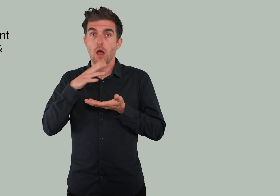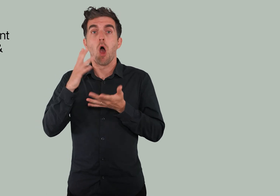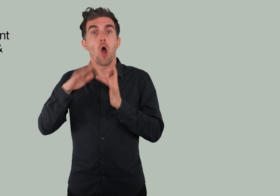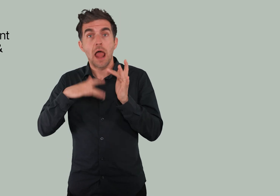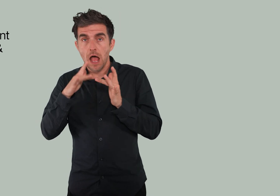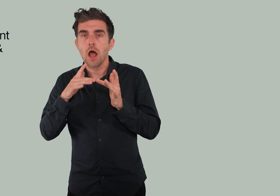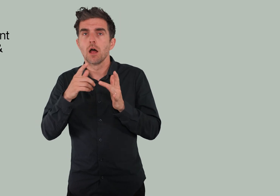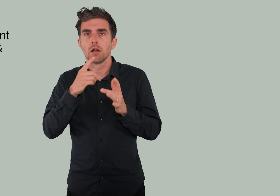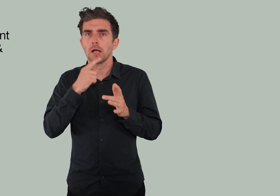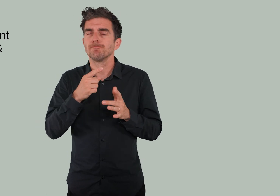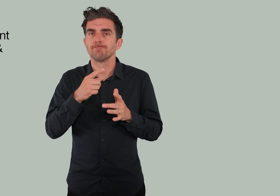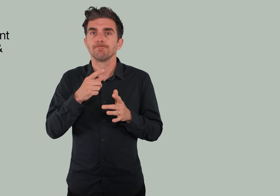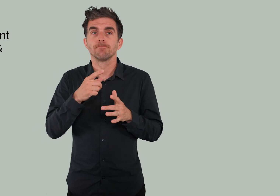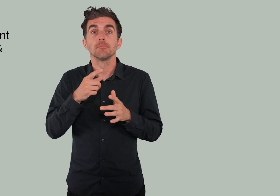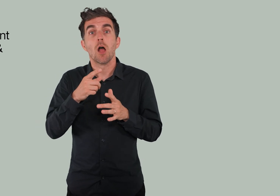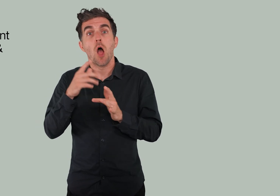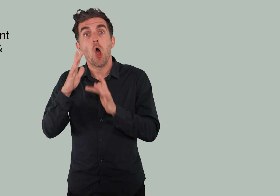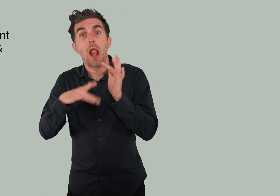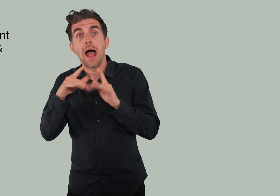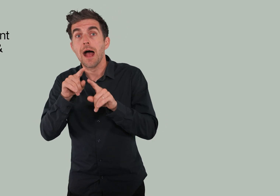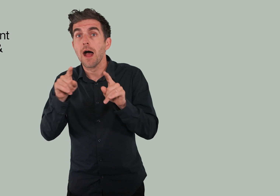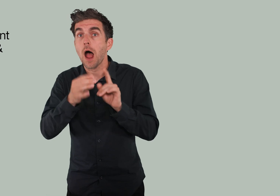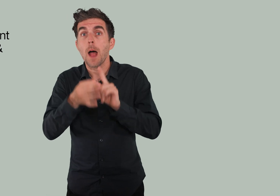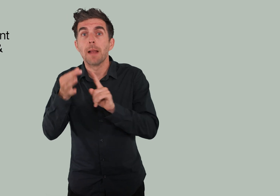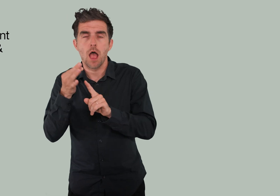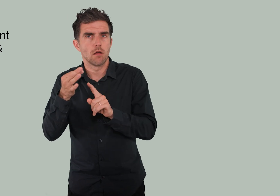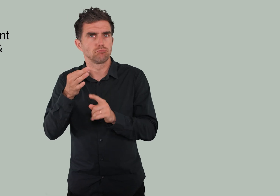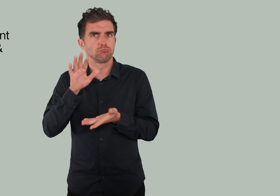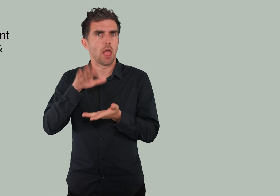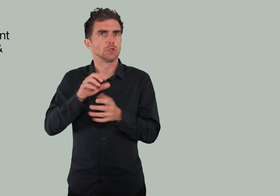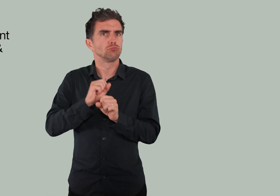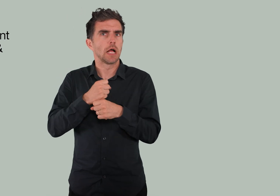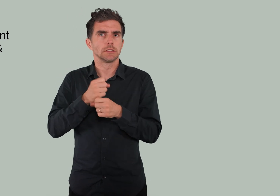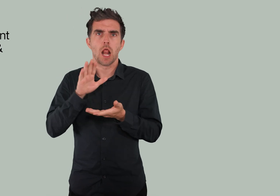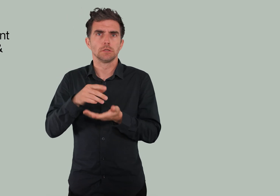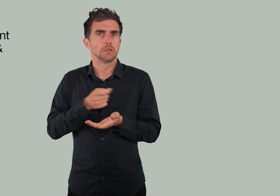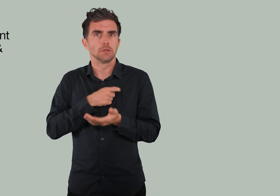online applicants report reduced stress and anxiety